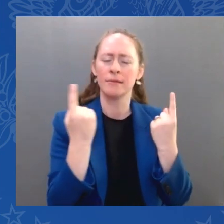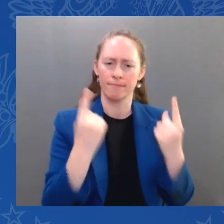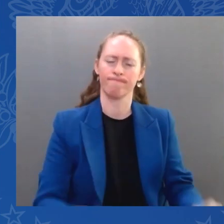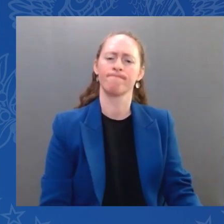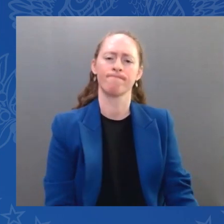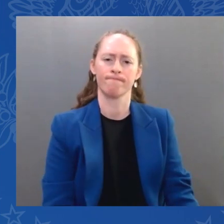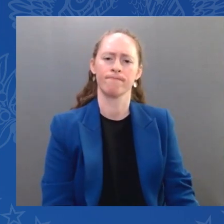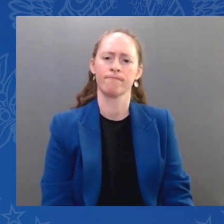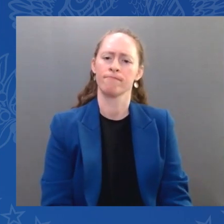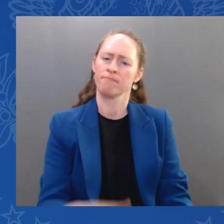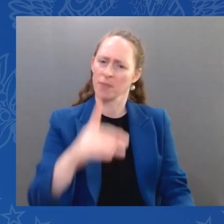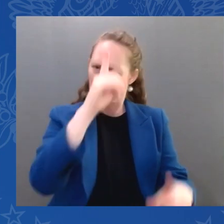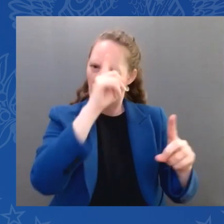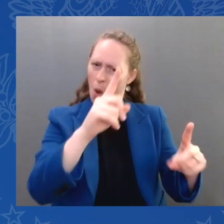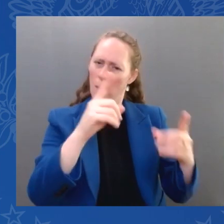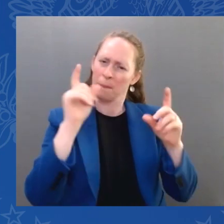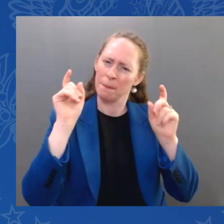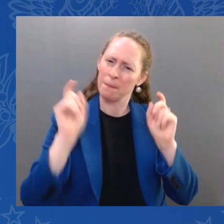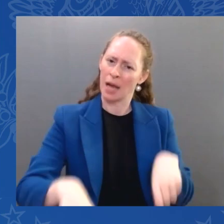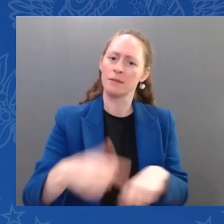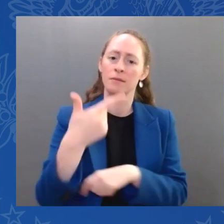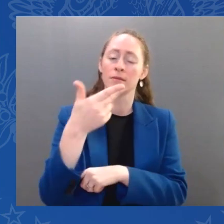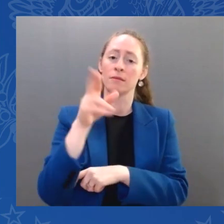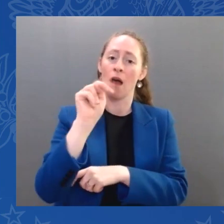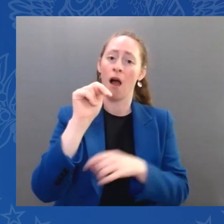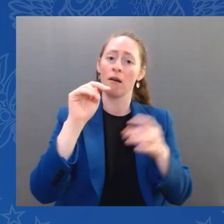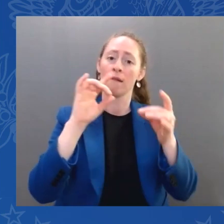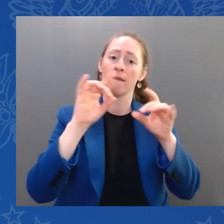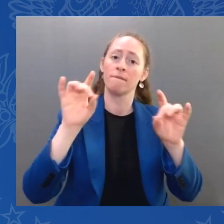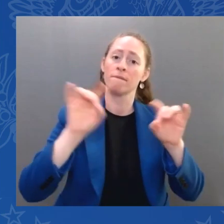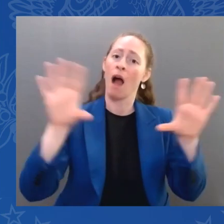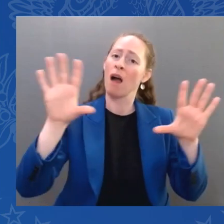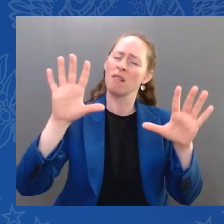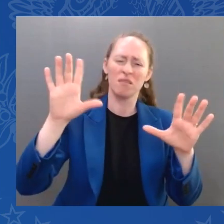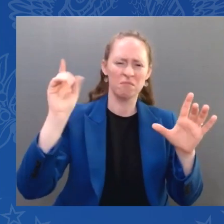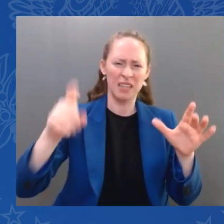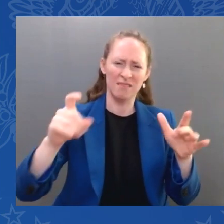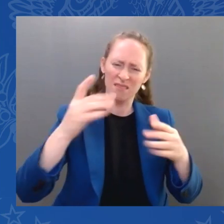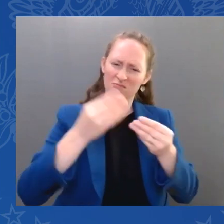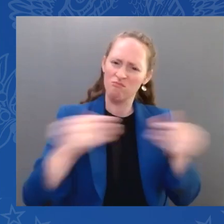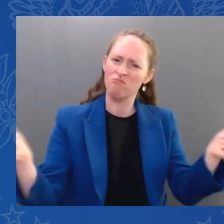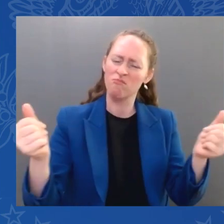So we believe that we are well prepared for the road ahead. But it is just the beginning of that journey.